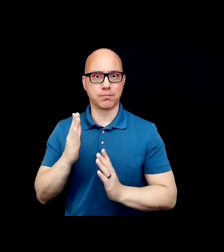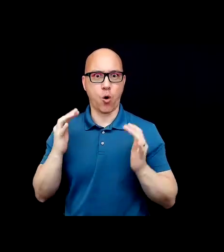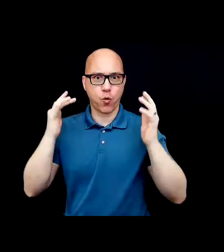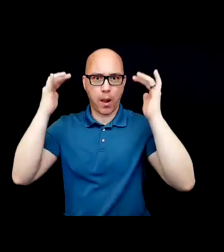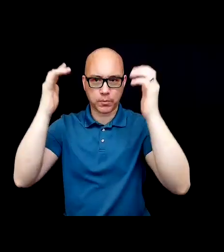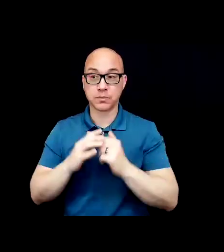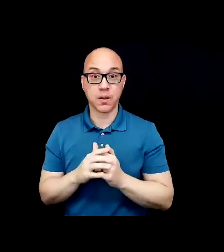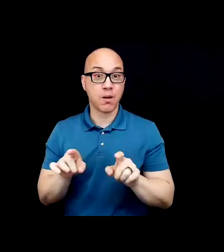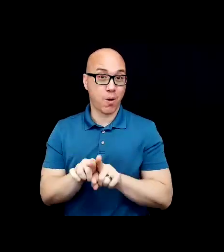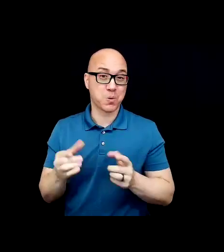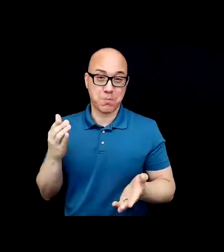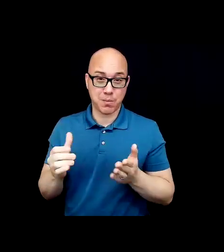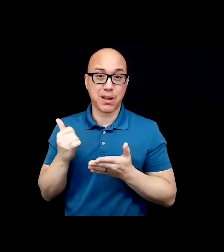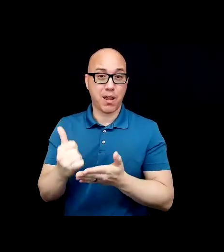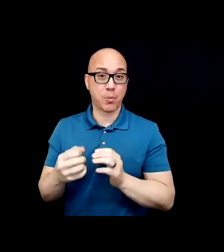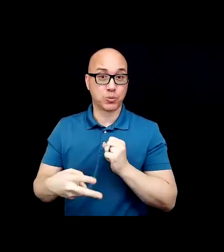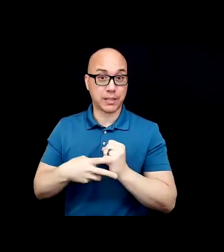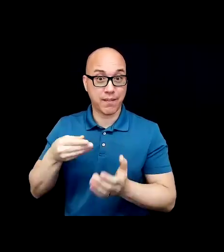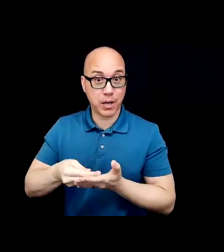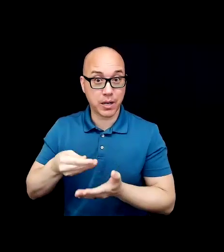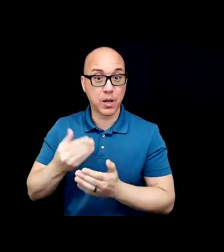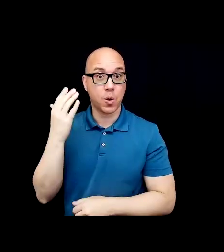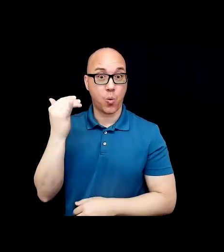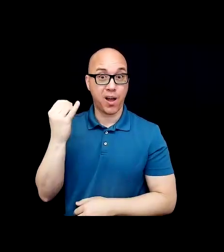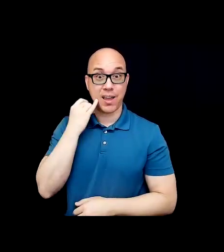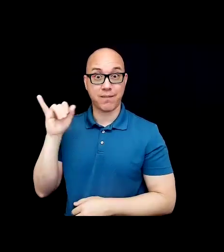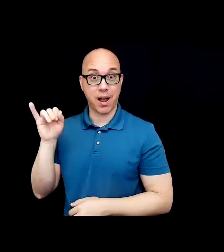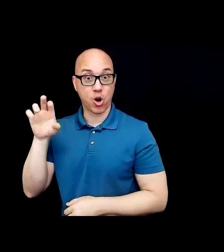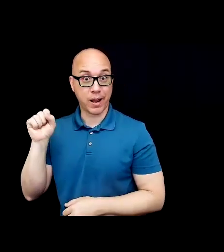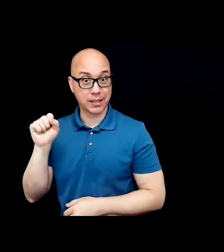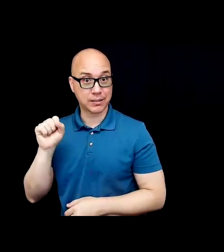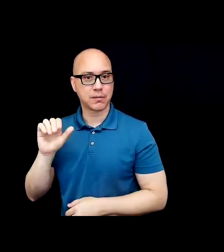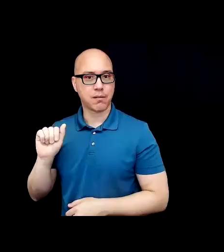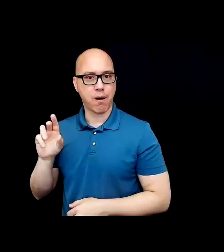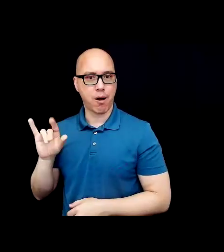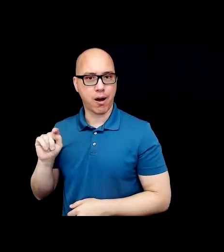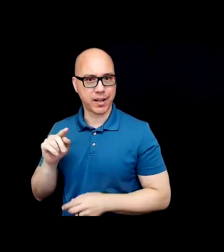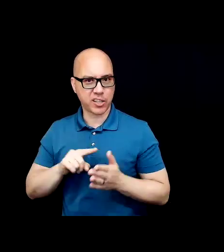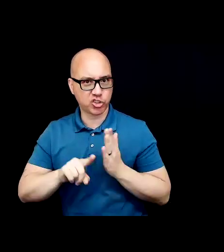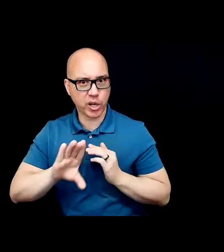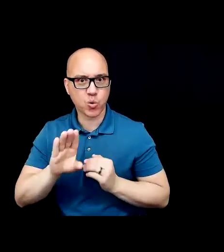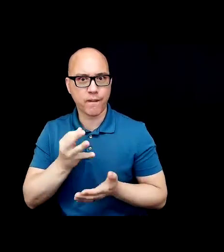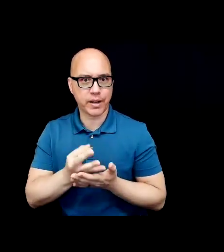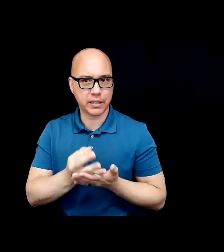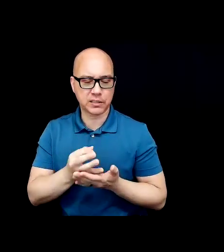Especially if you get audited, or suppose you need a loan. You will have some ready financials,